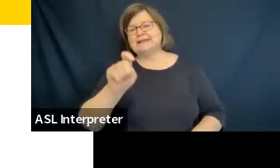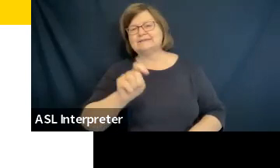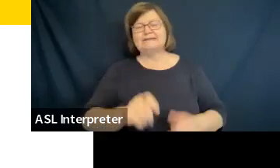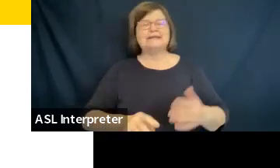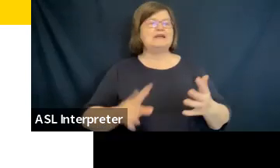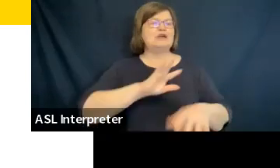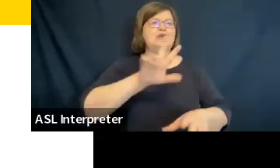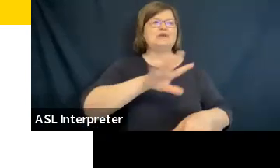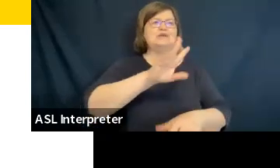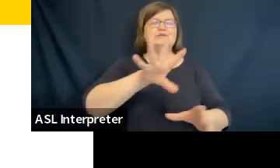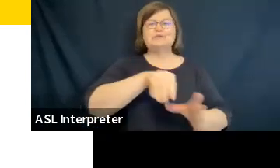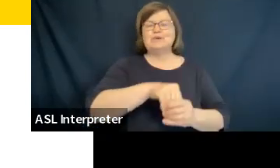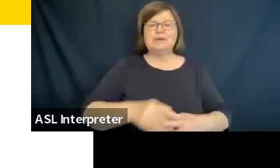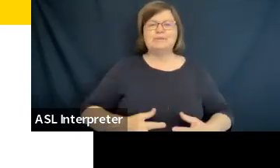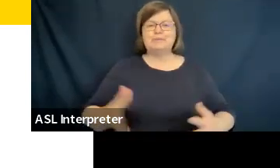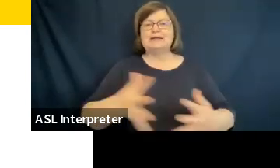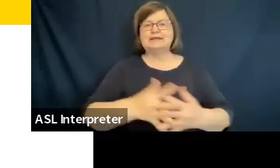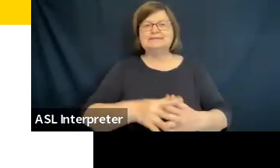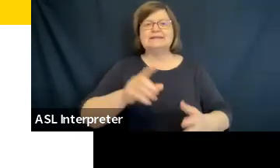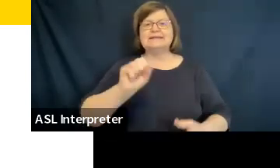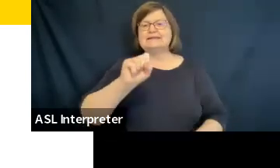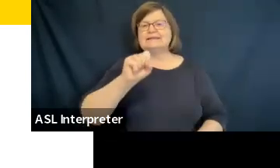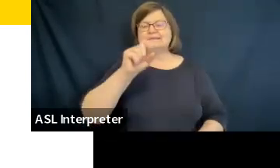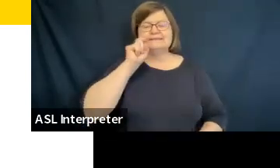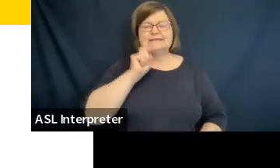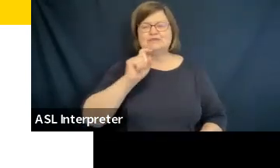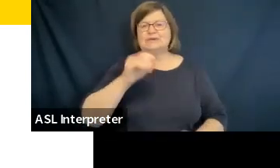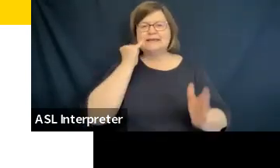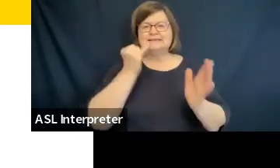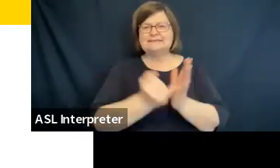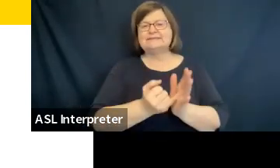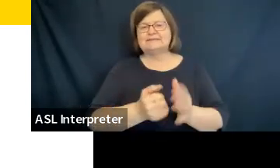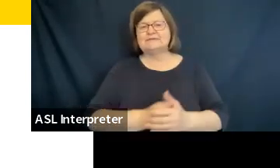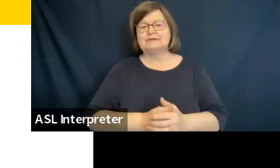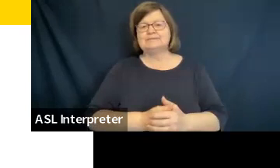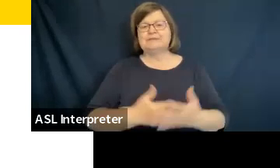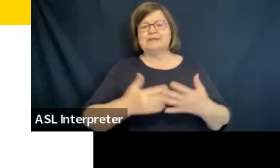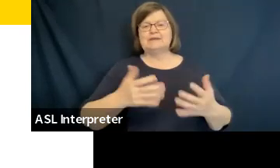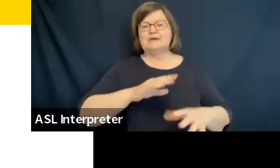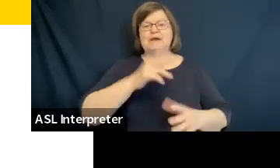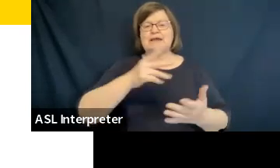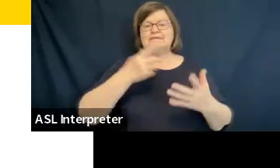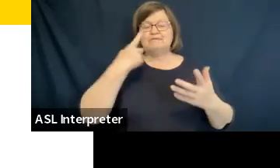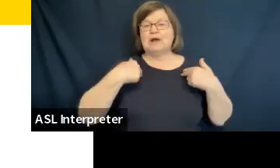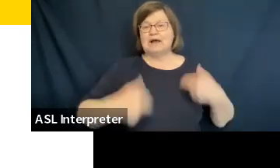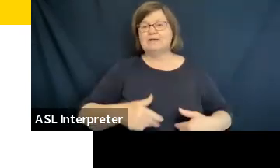sexual orientation and gender identity. in covered health programs or activities. Together,